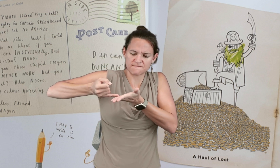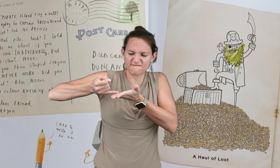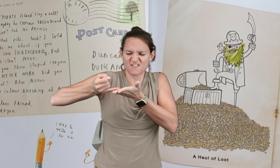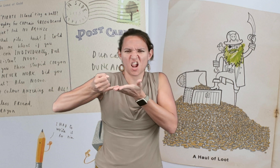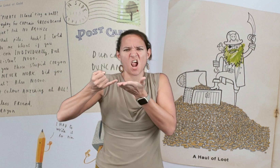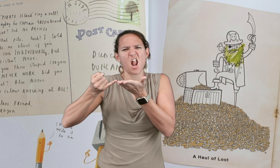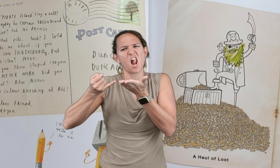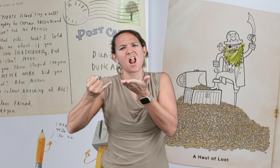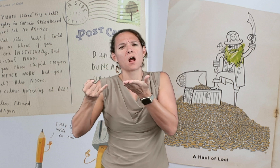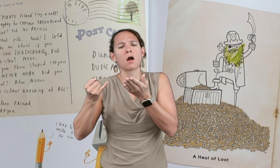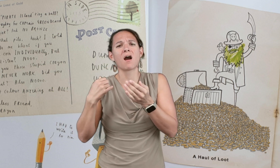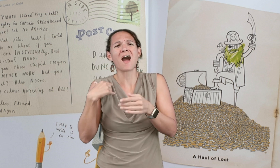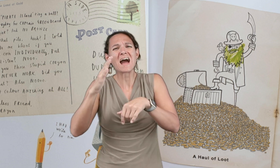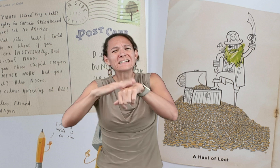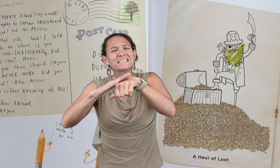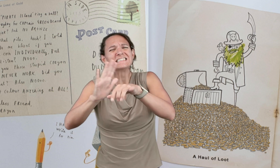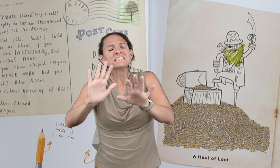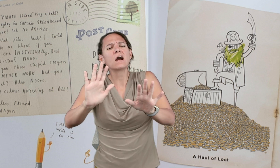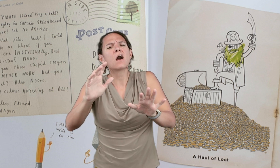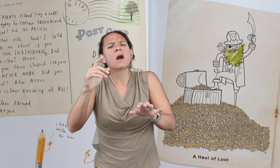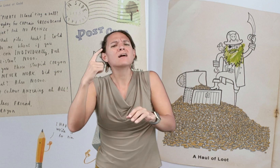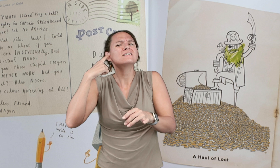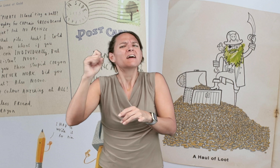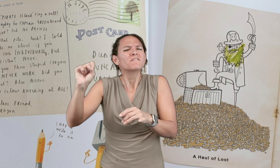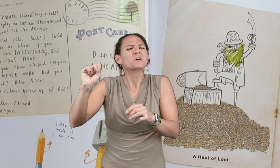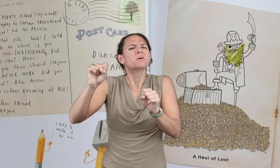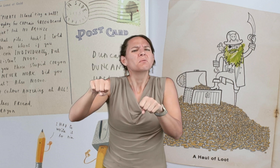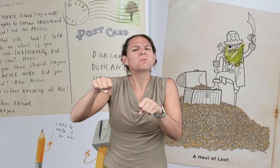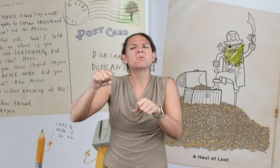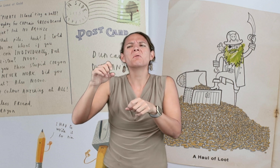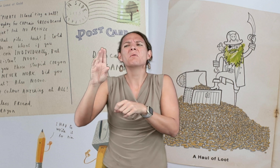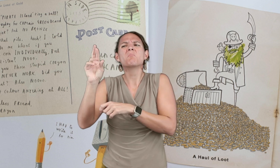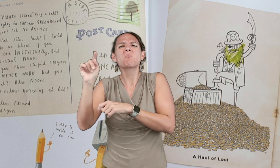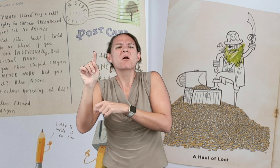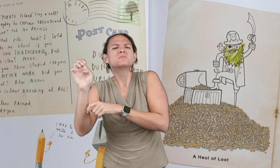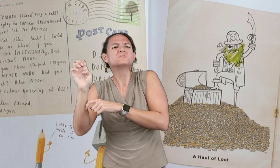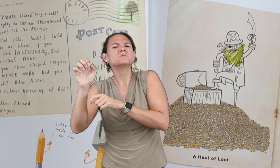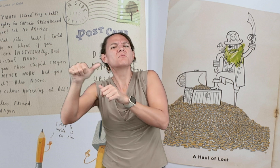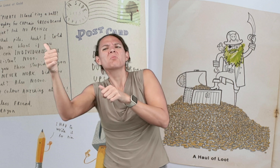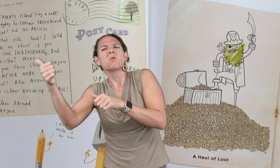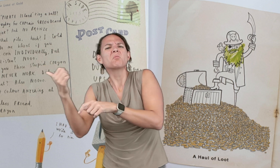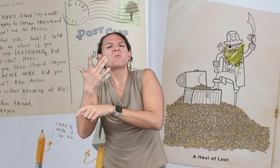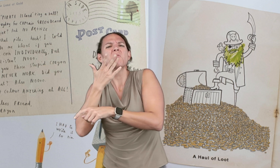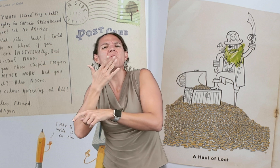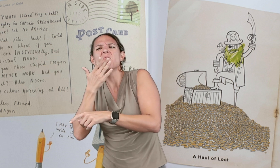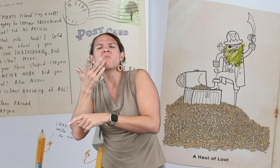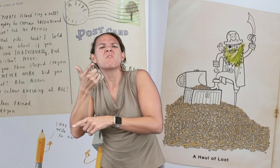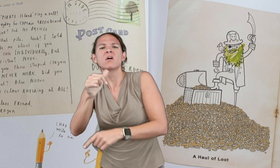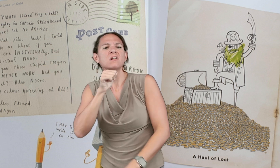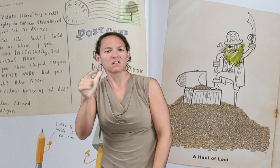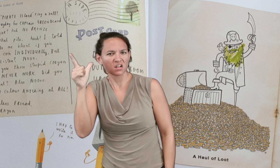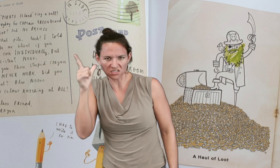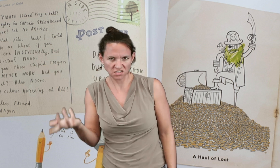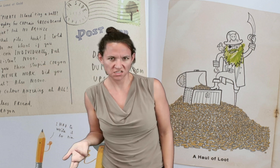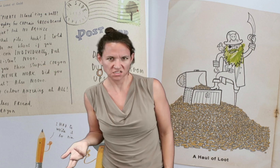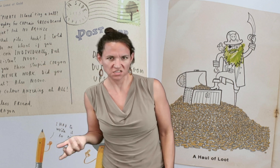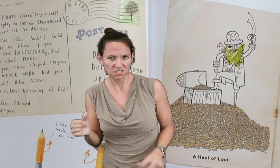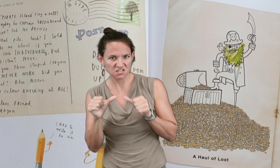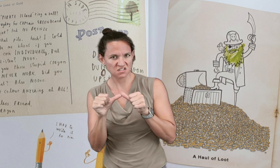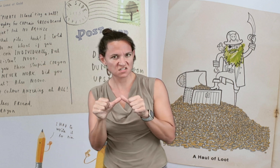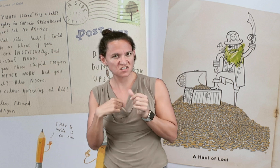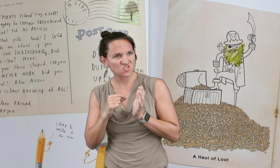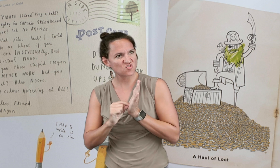And you started coloring each of the coins. And I warned you, go ahead and use Silver and